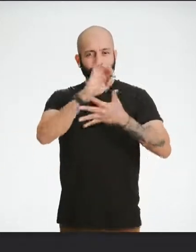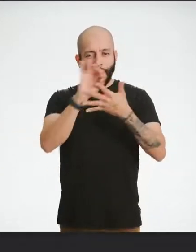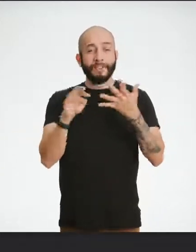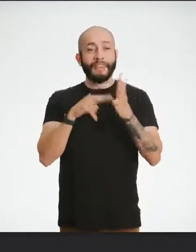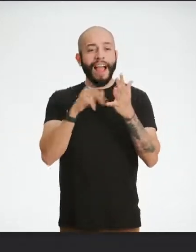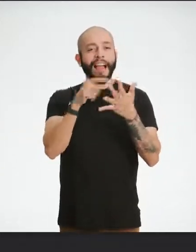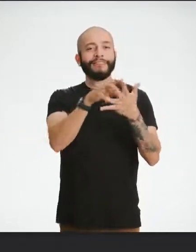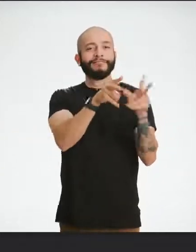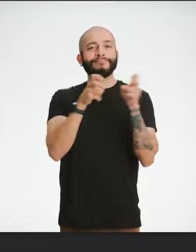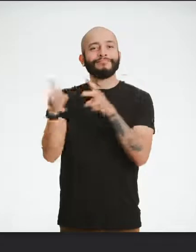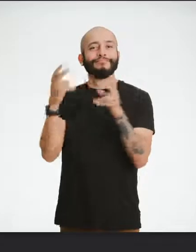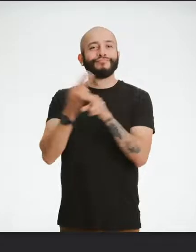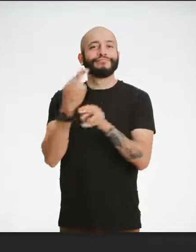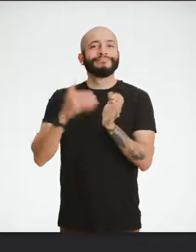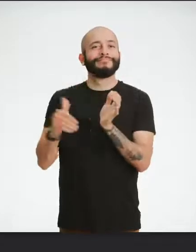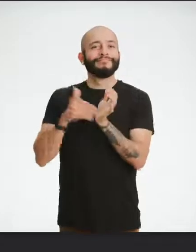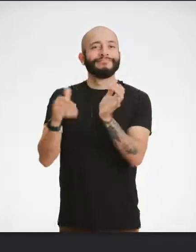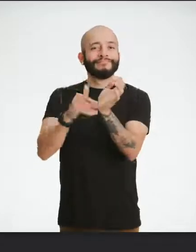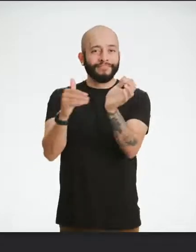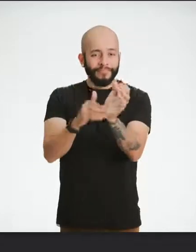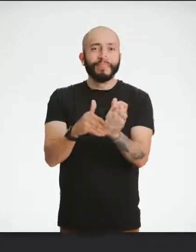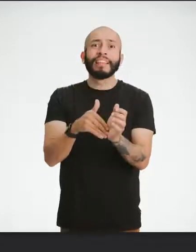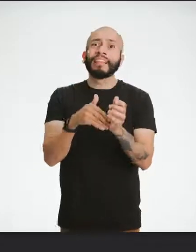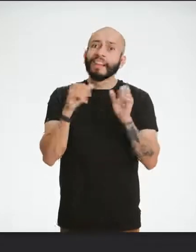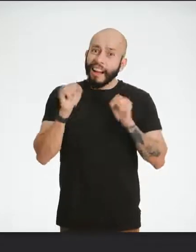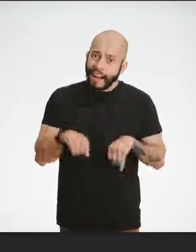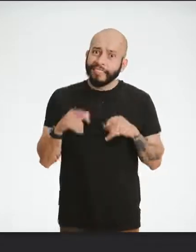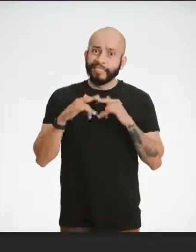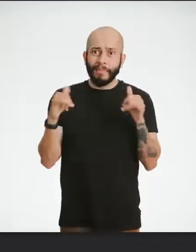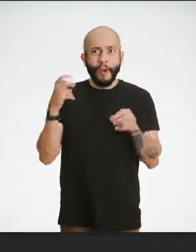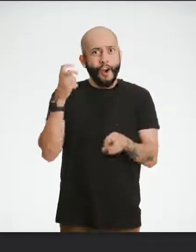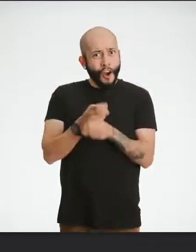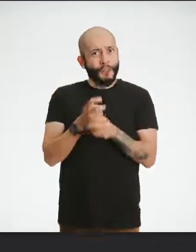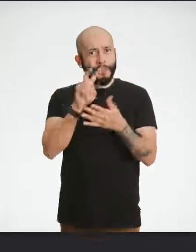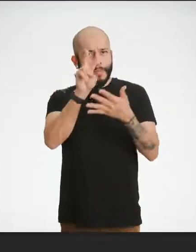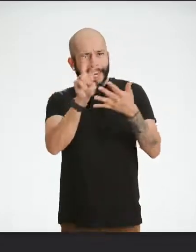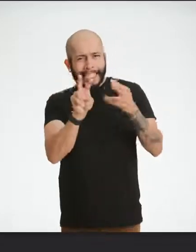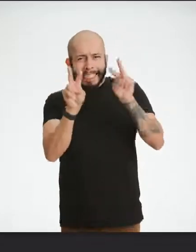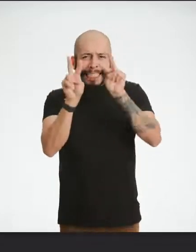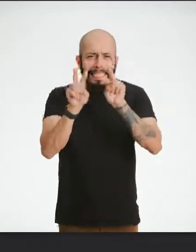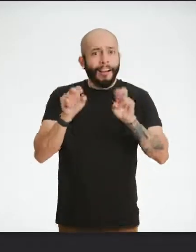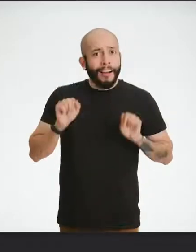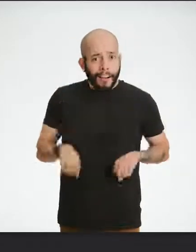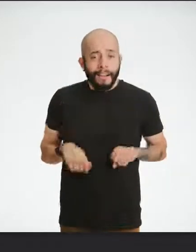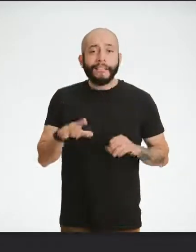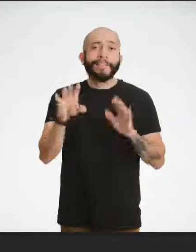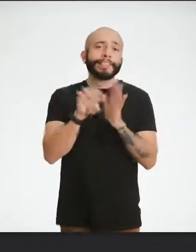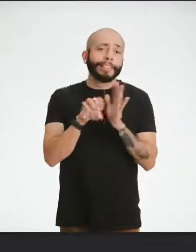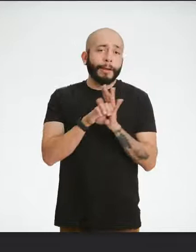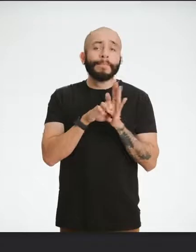your code, and make it easier to re-use. But this can also make your code harder to read.